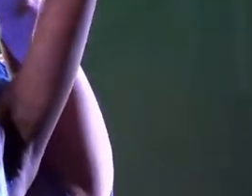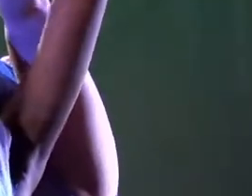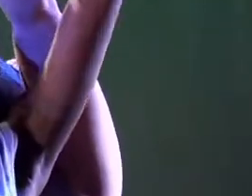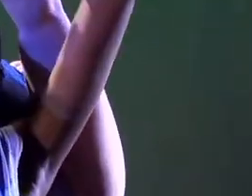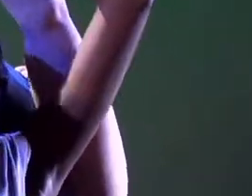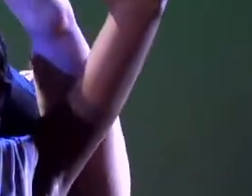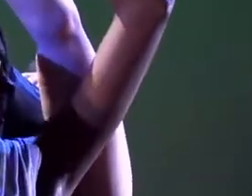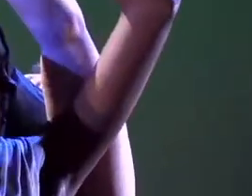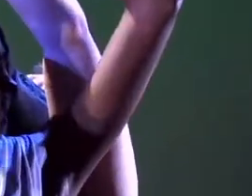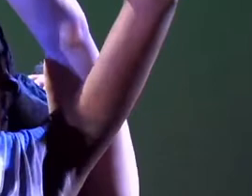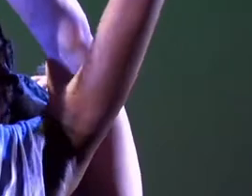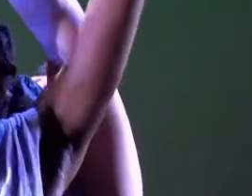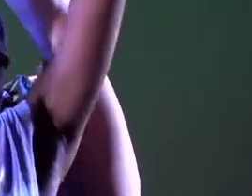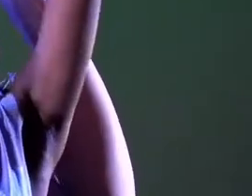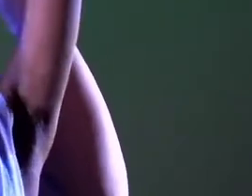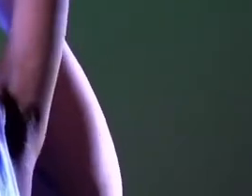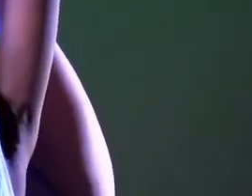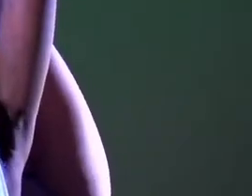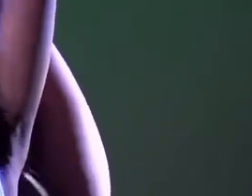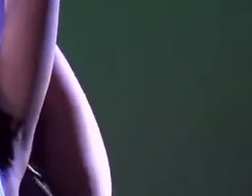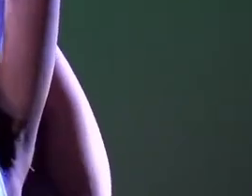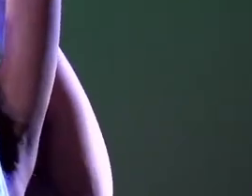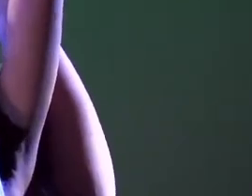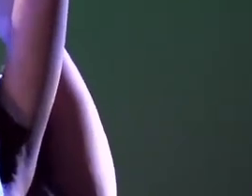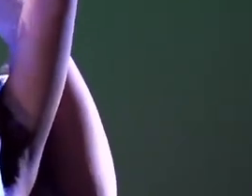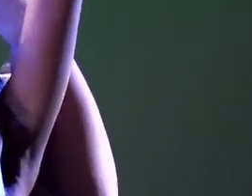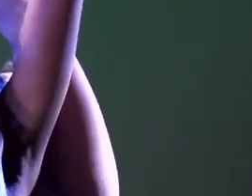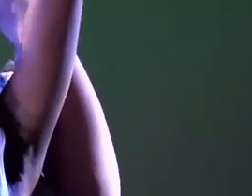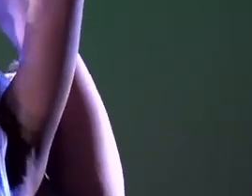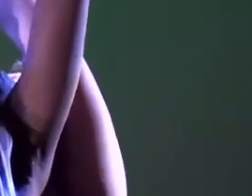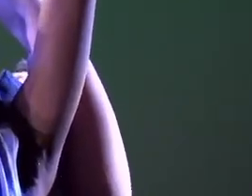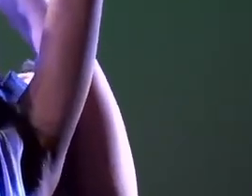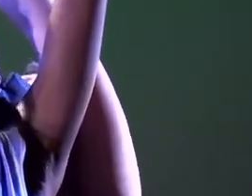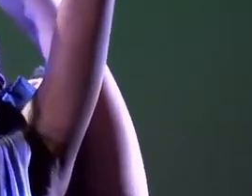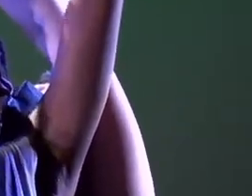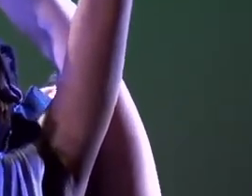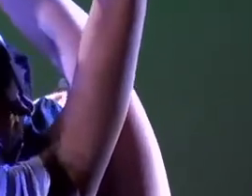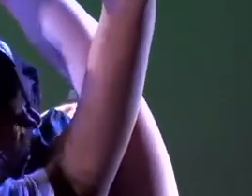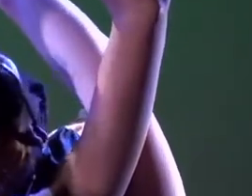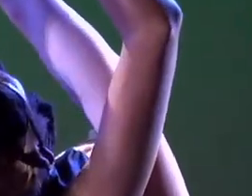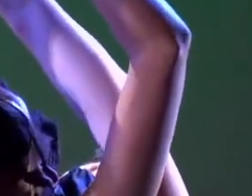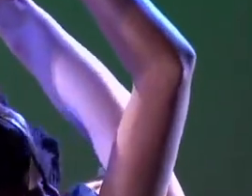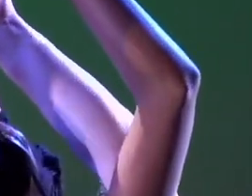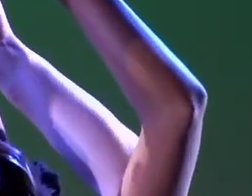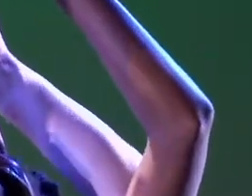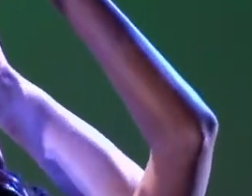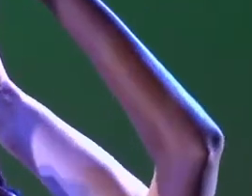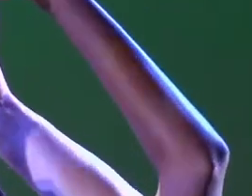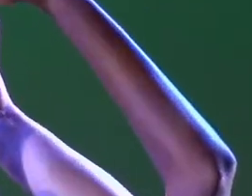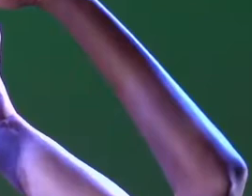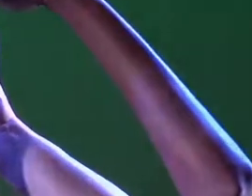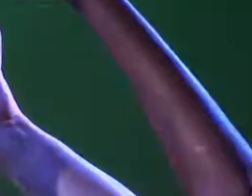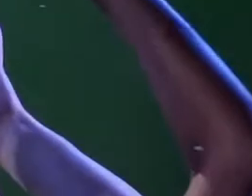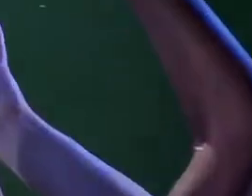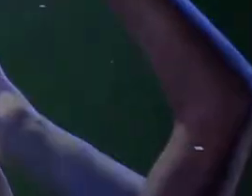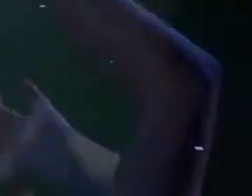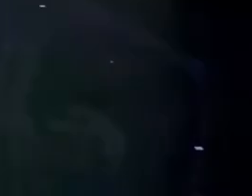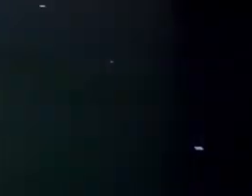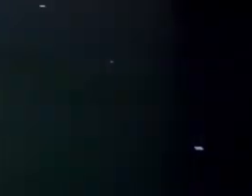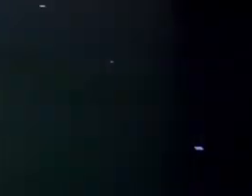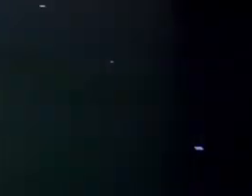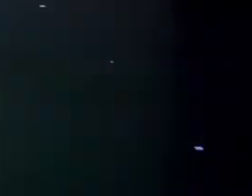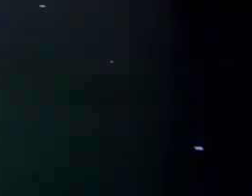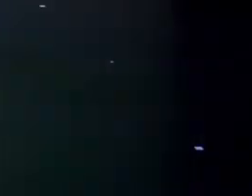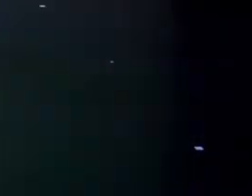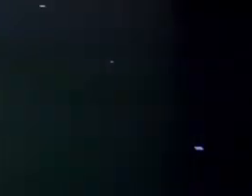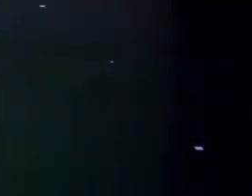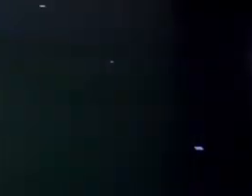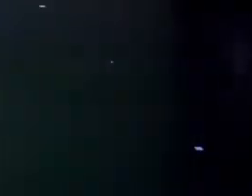You got a right to the tree of life